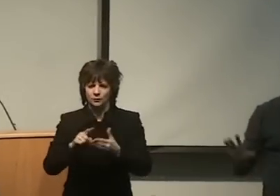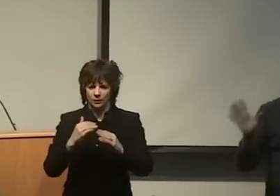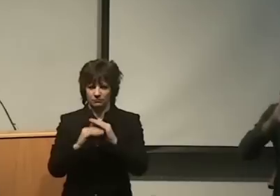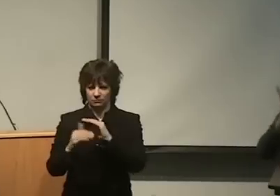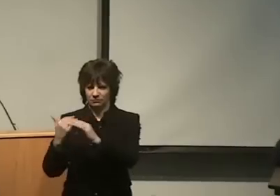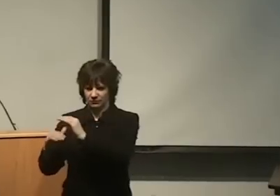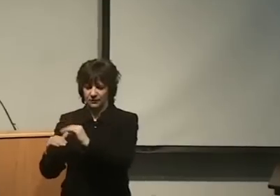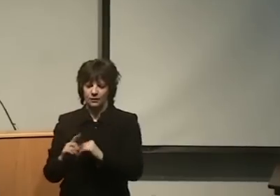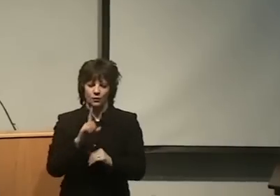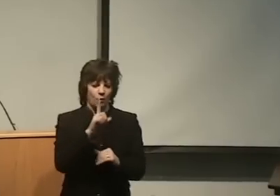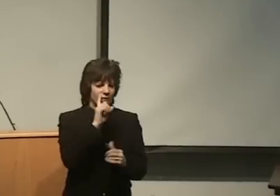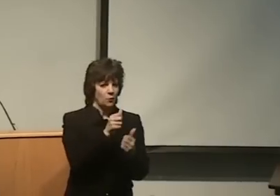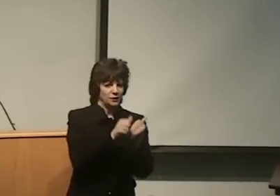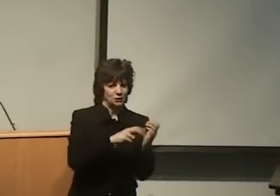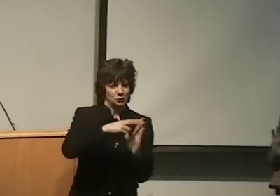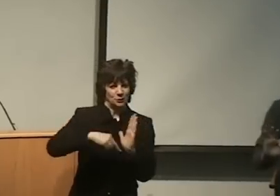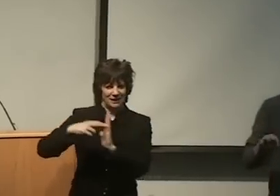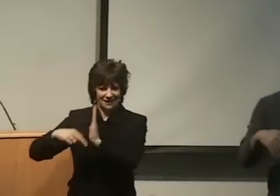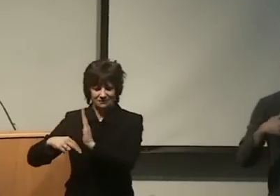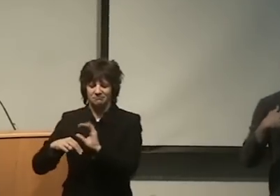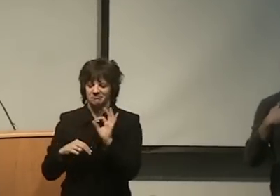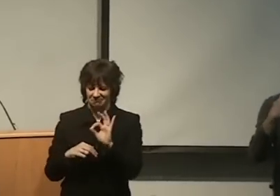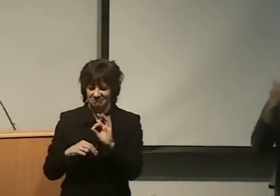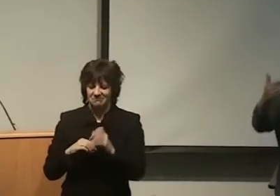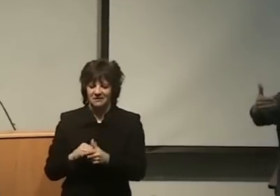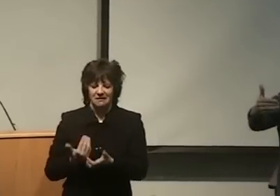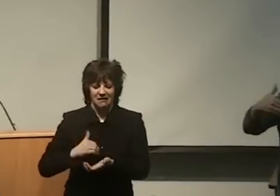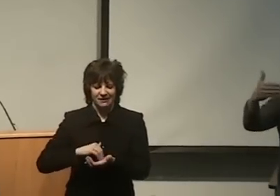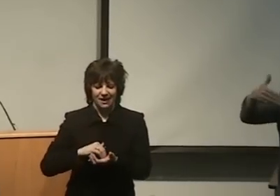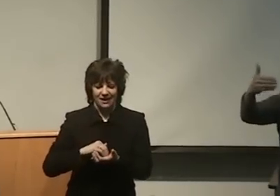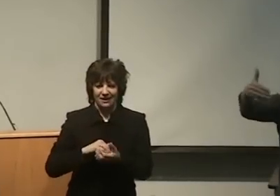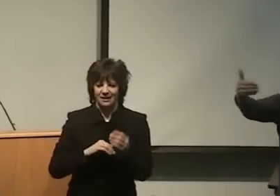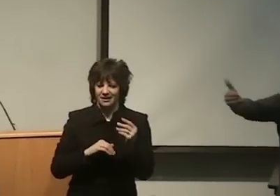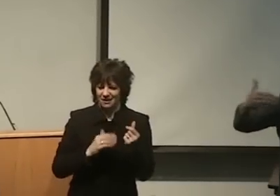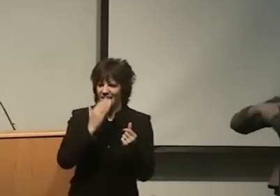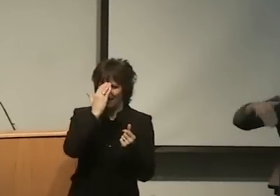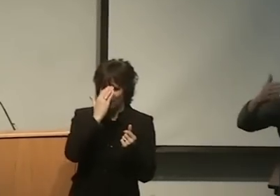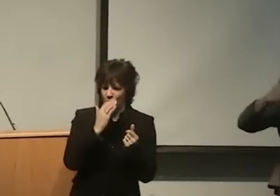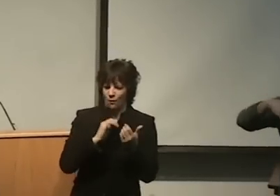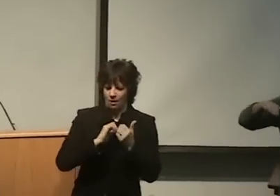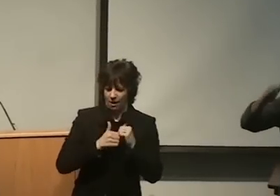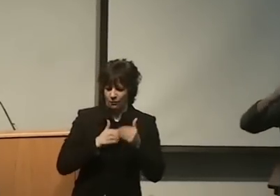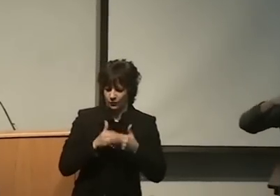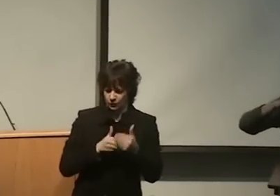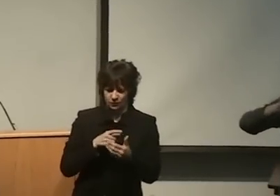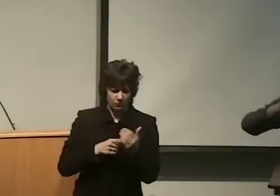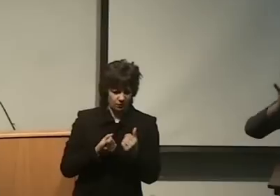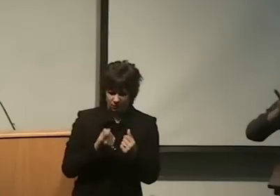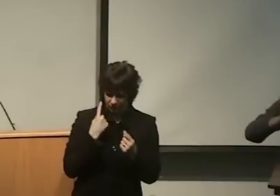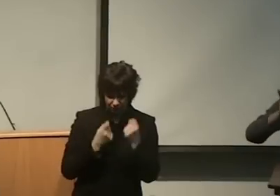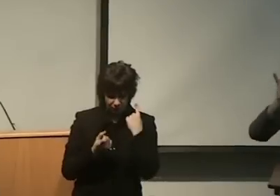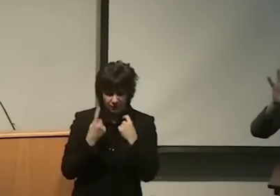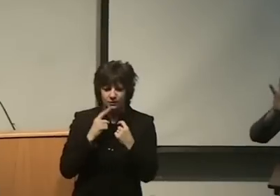And so, again, entry point. I know what my students how they're doing and what they're not understanding. And so I tailor it to exactly what the students are having